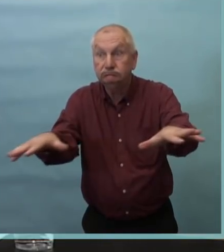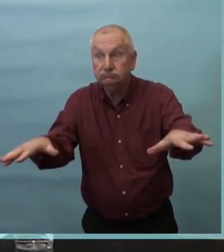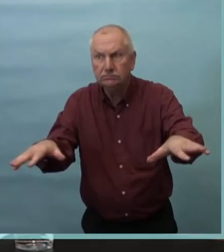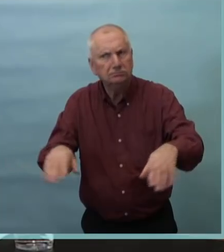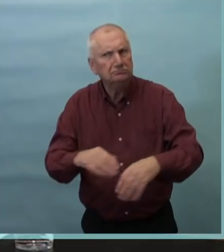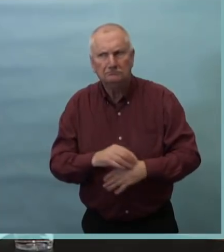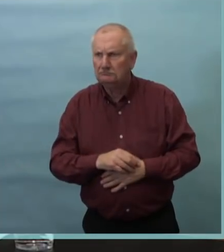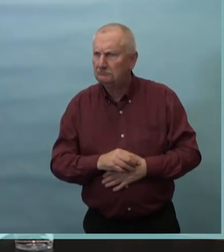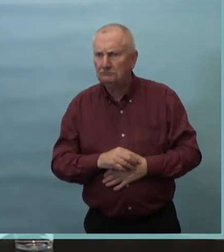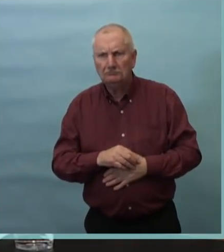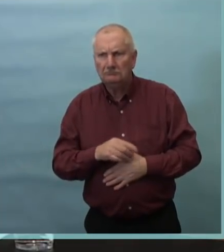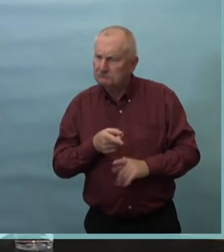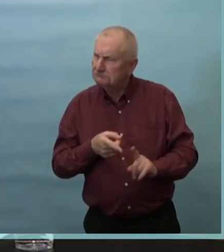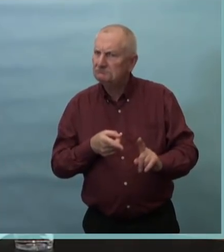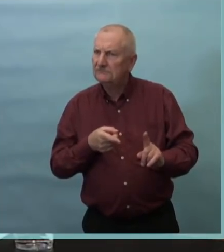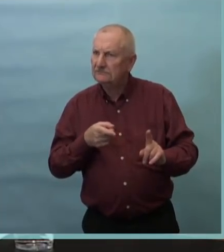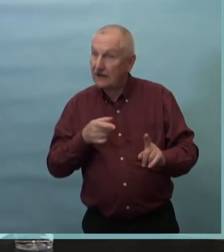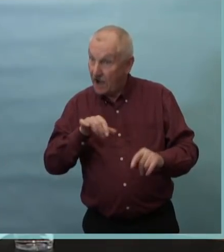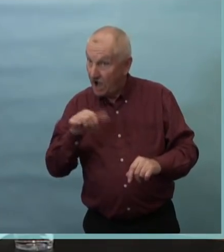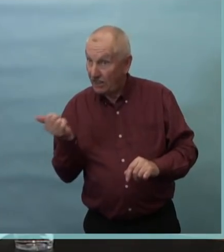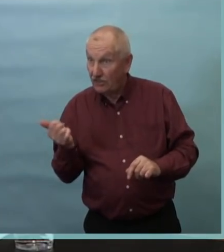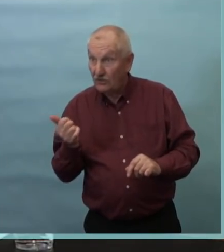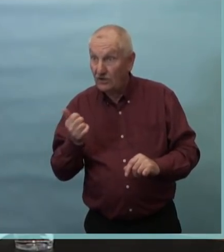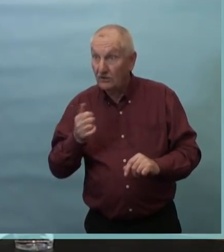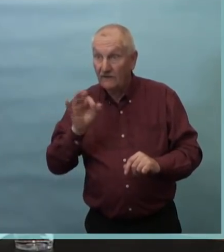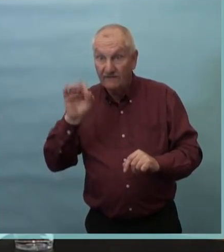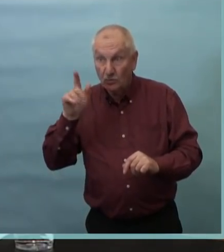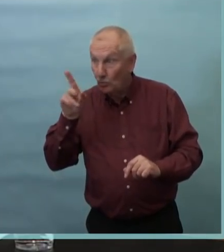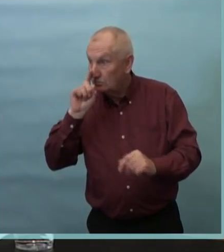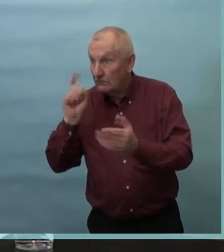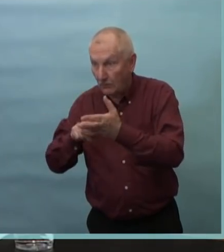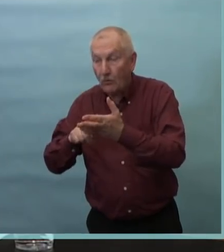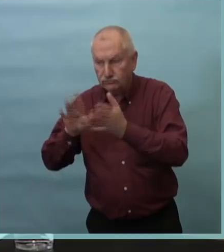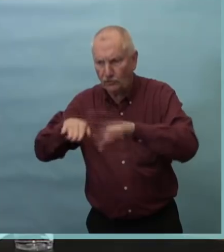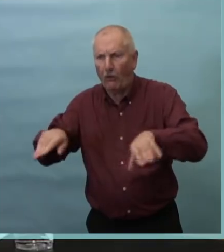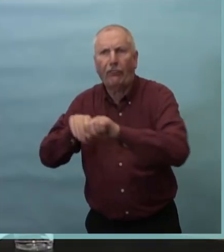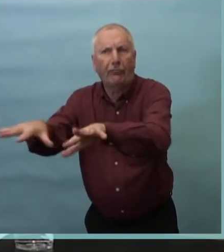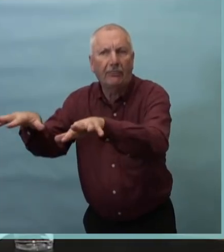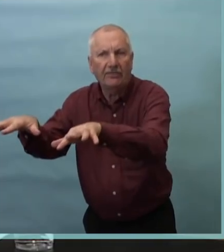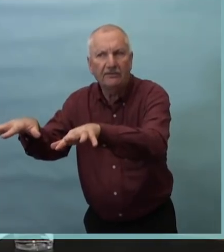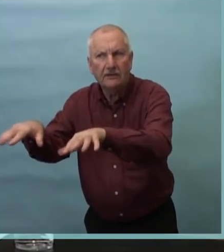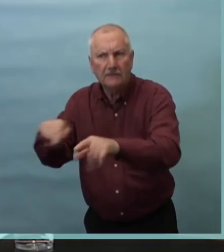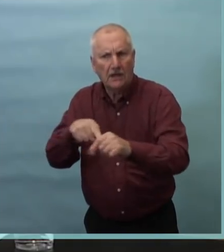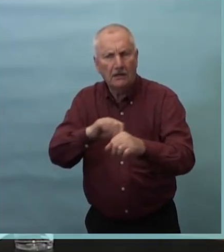other kind of respiratory illnesses so that's why there's some push to to